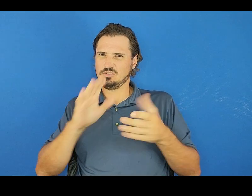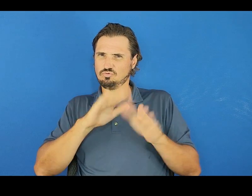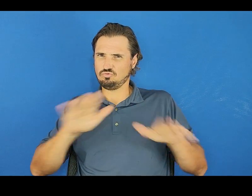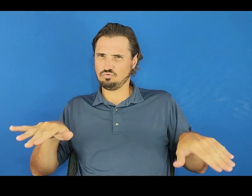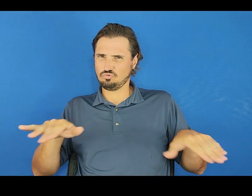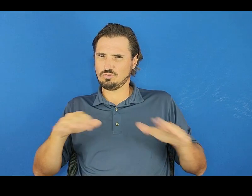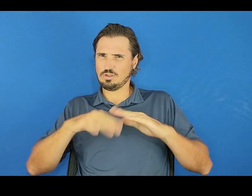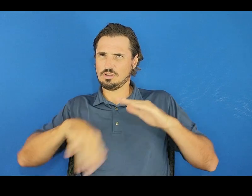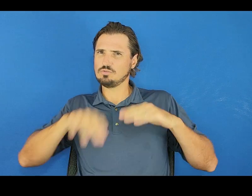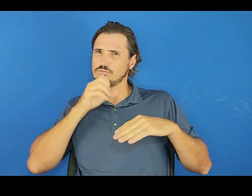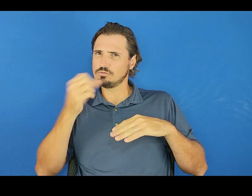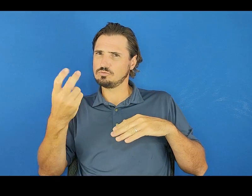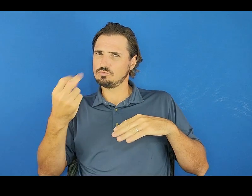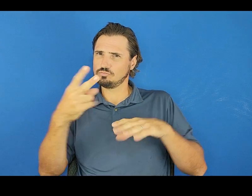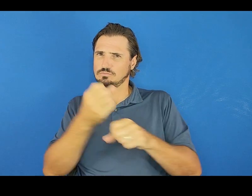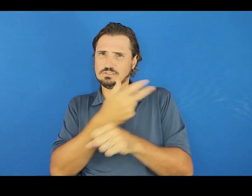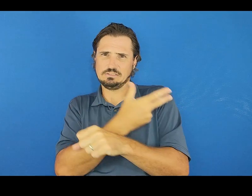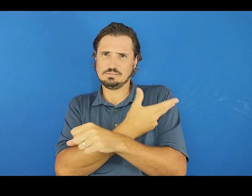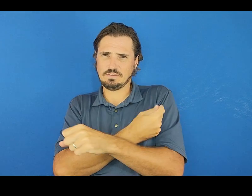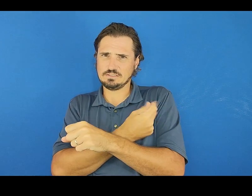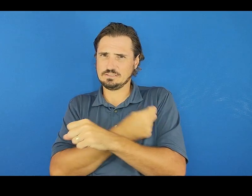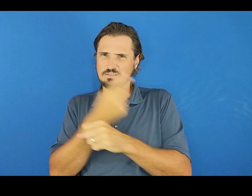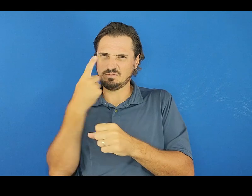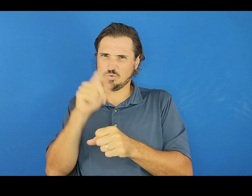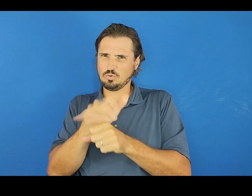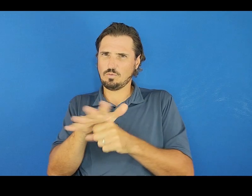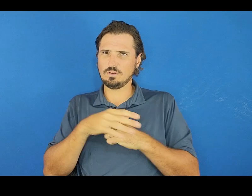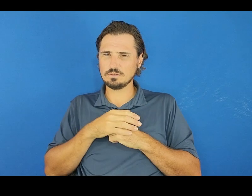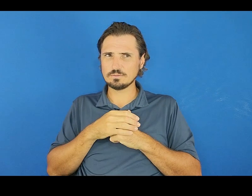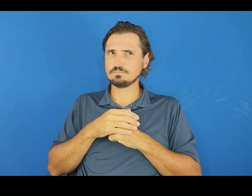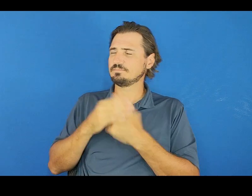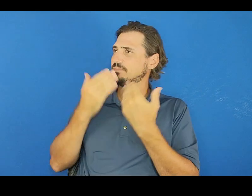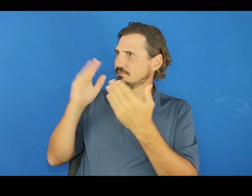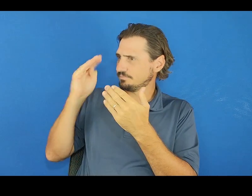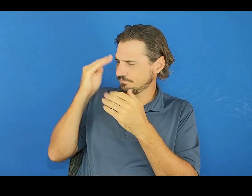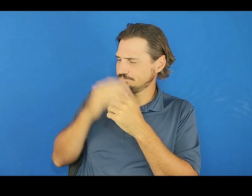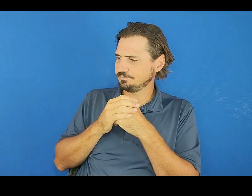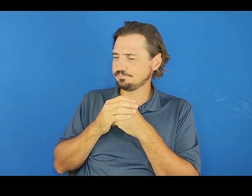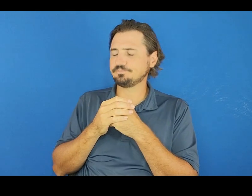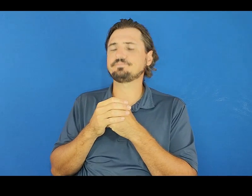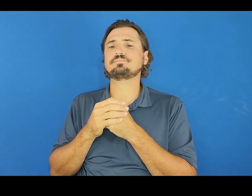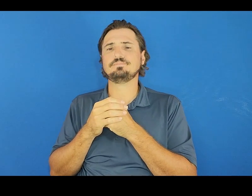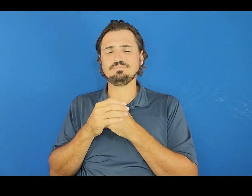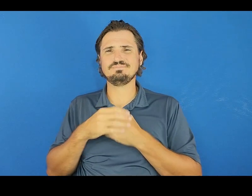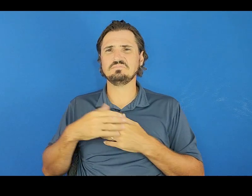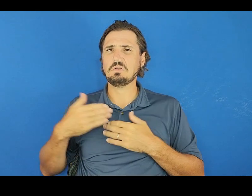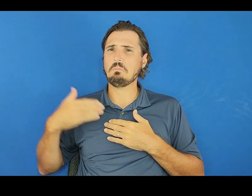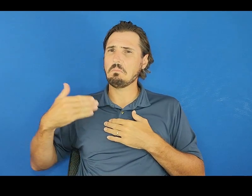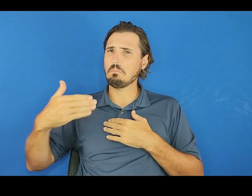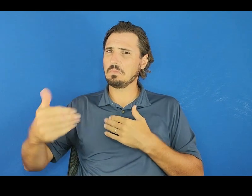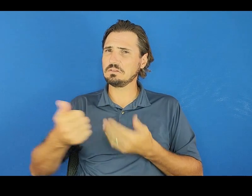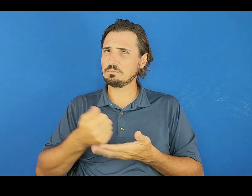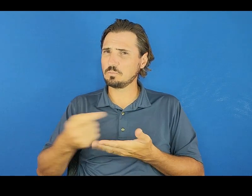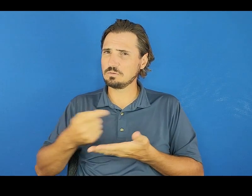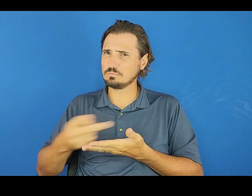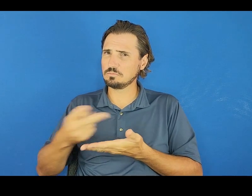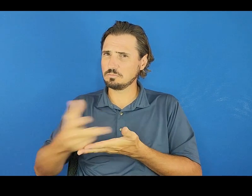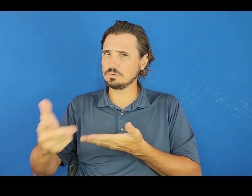Dr. B, when will children under 12 be allowed to be vaccinated for COVID? Thank you, Mayor